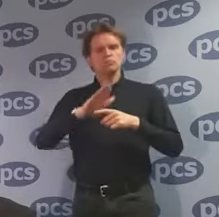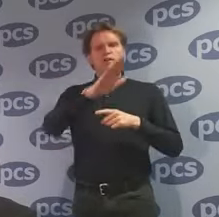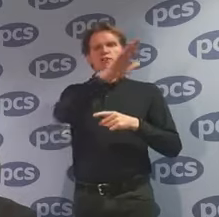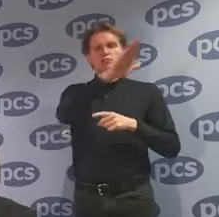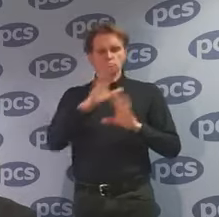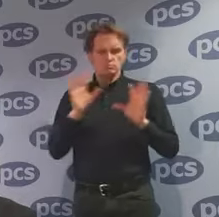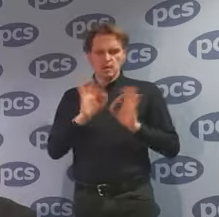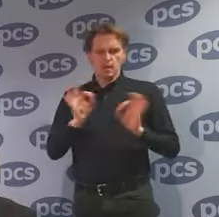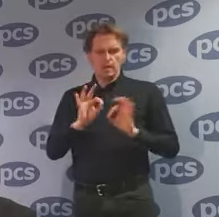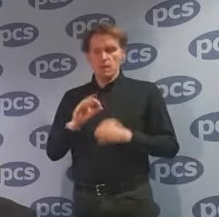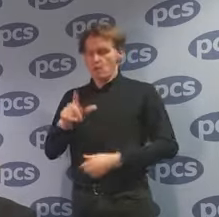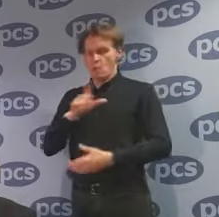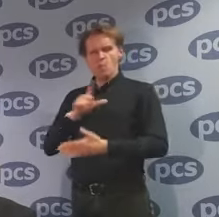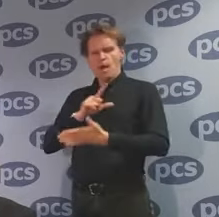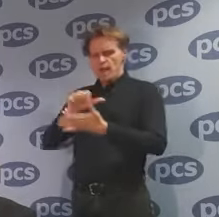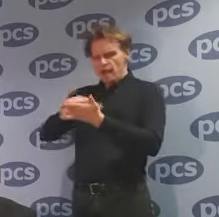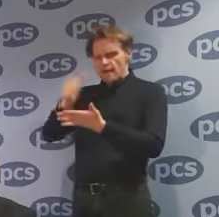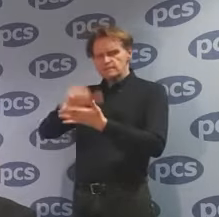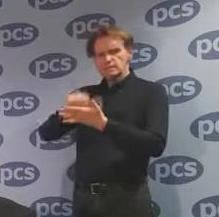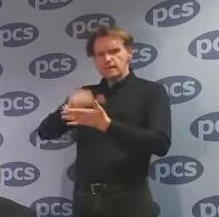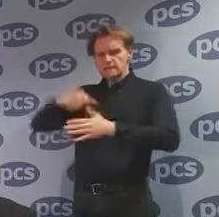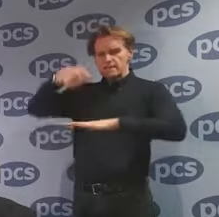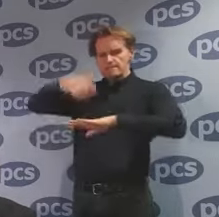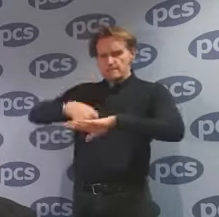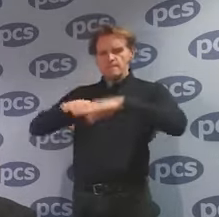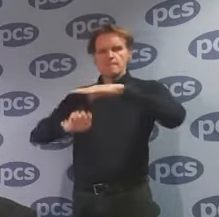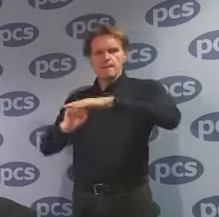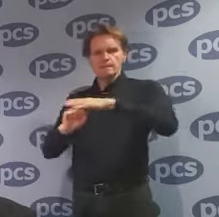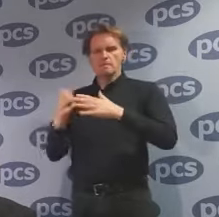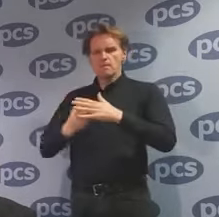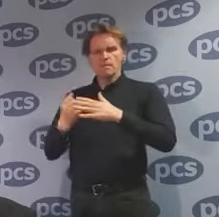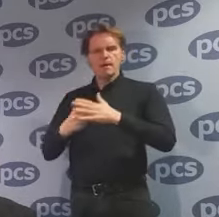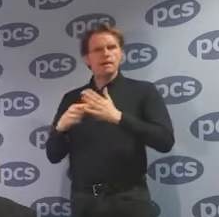minima and maxima pay scales and what steps will PCS take to get pay